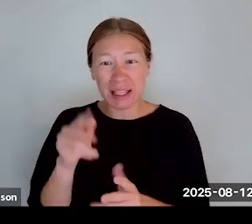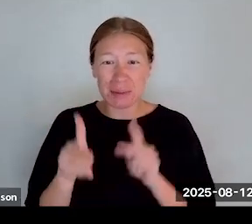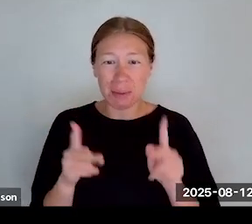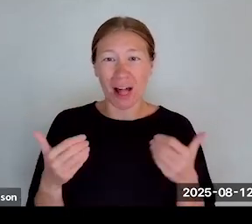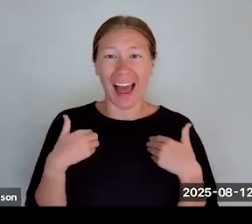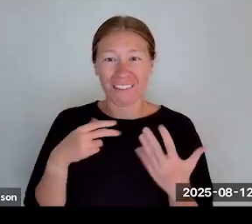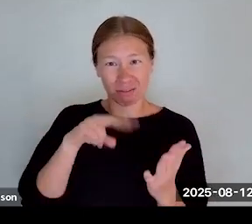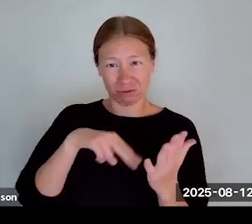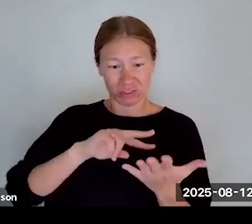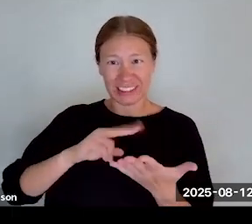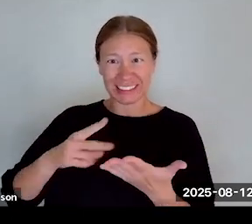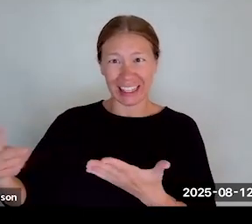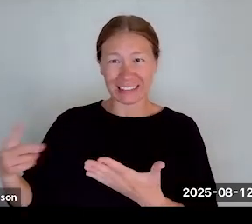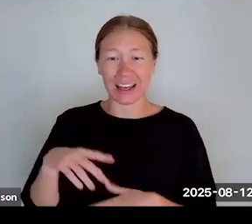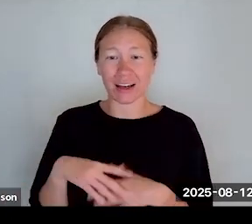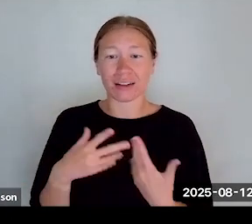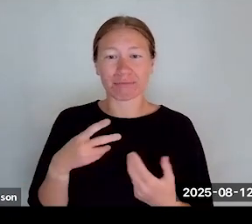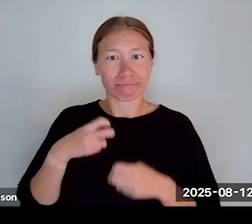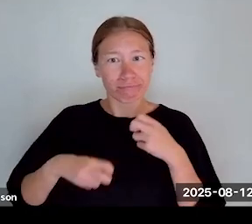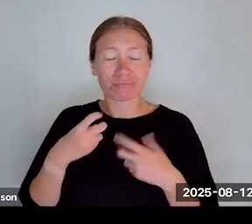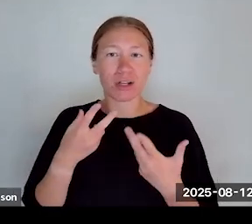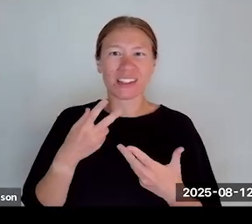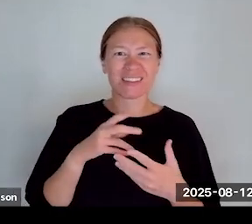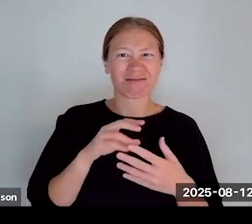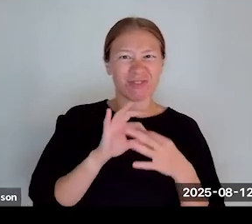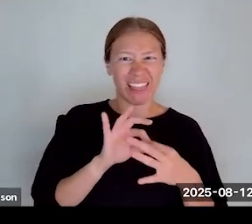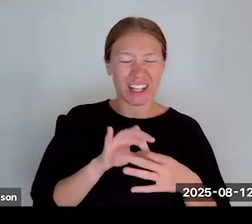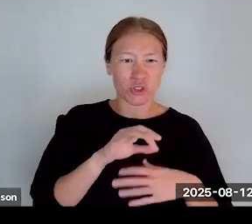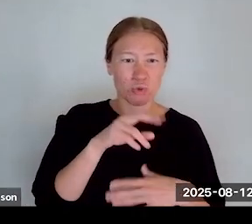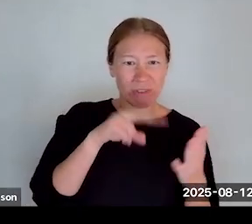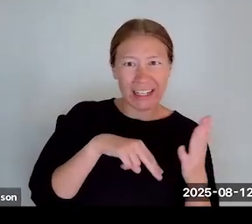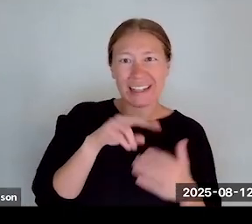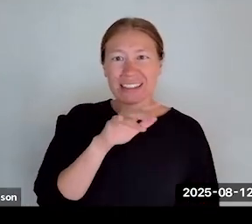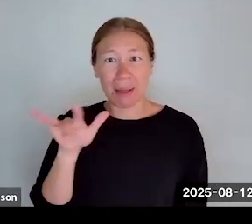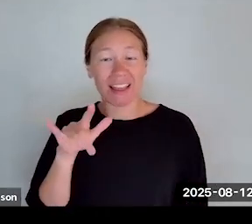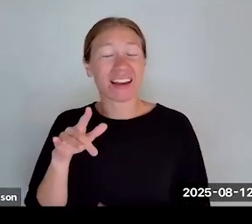and sometimes writing and math as well. It's estimated that 15 to 20%